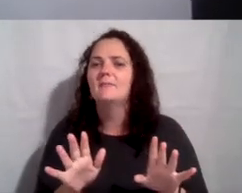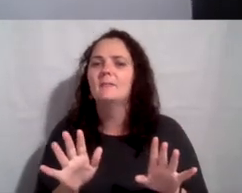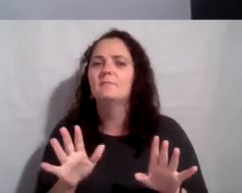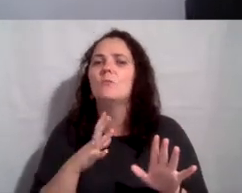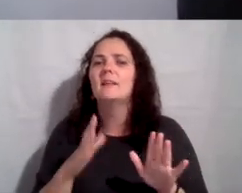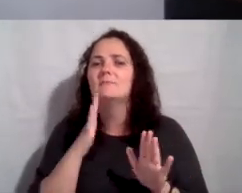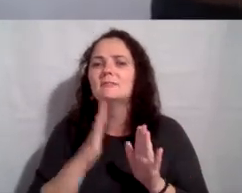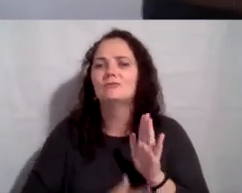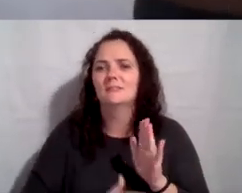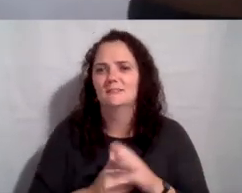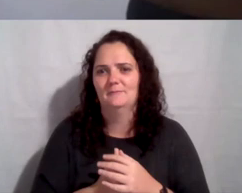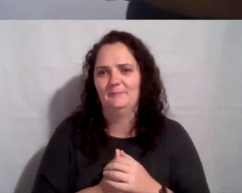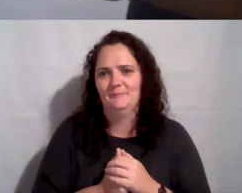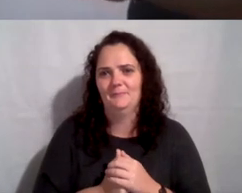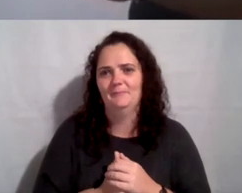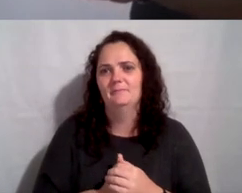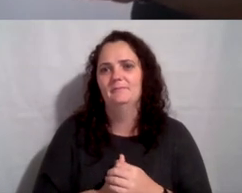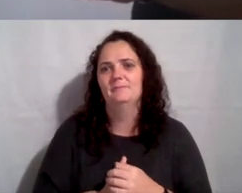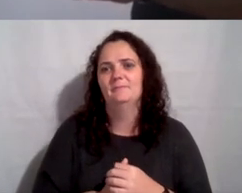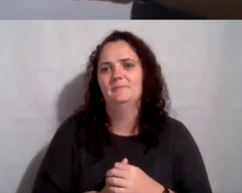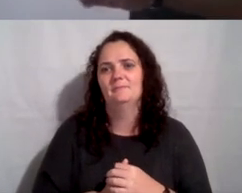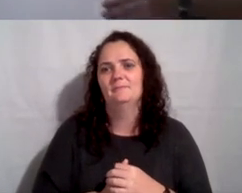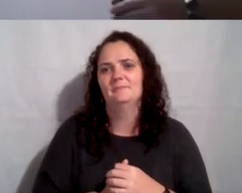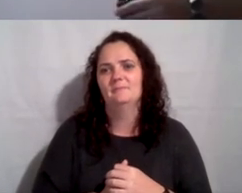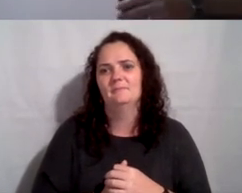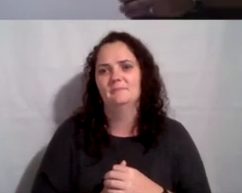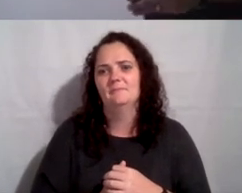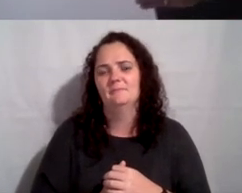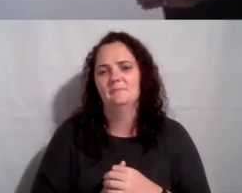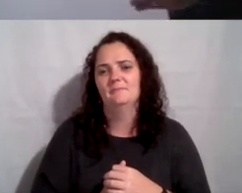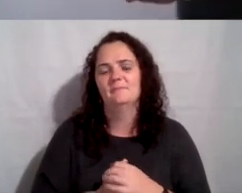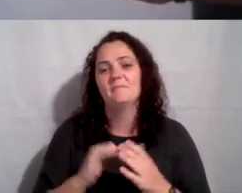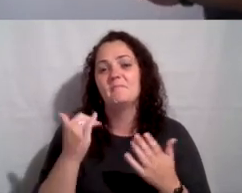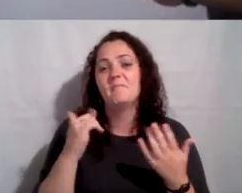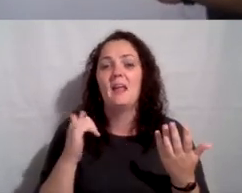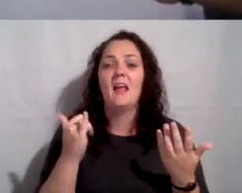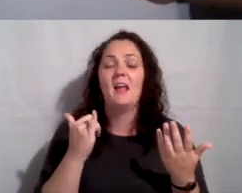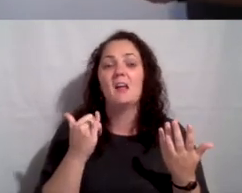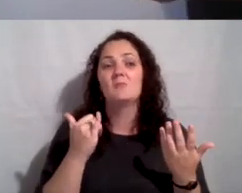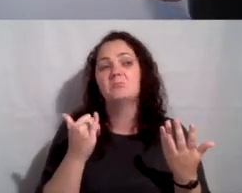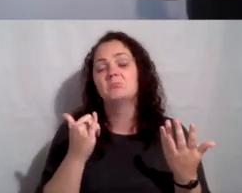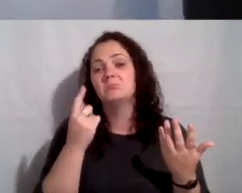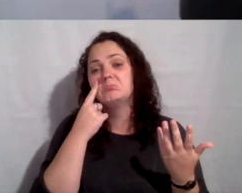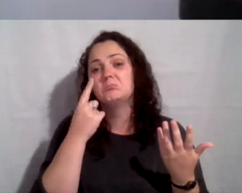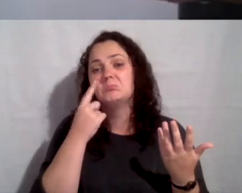you could say, it's the stereotype, maybe even the cliché of gesture drawing,